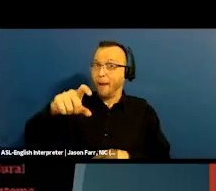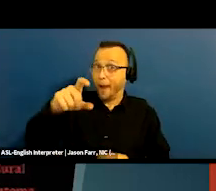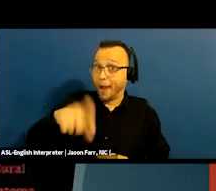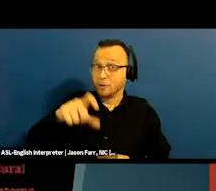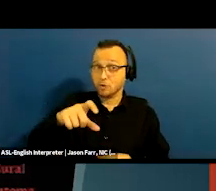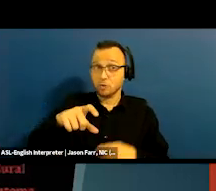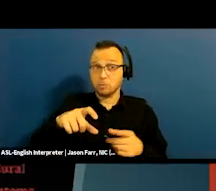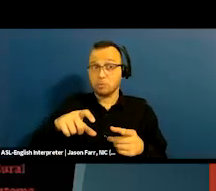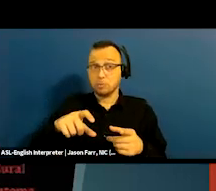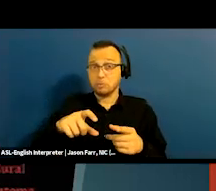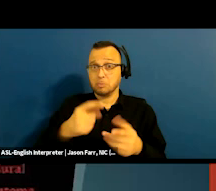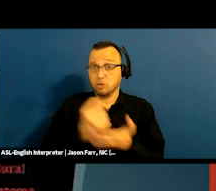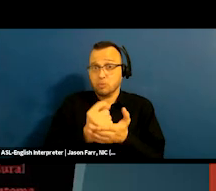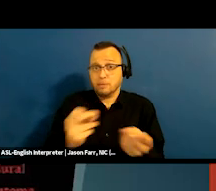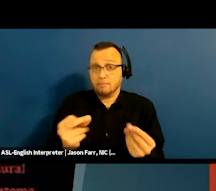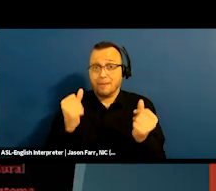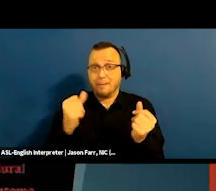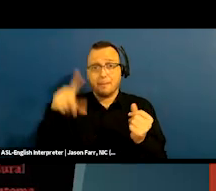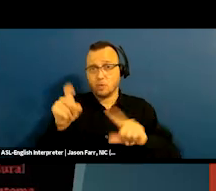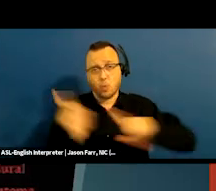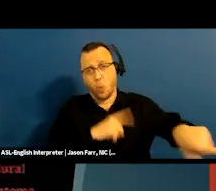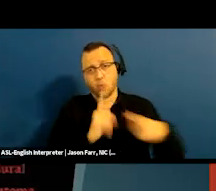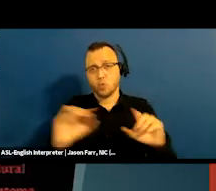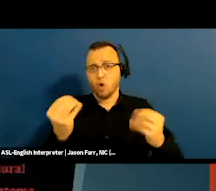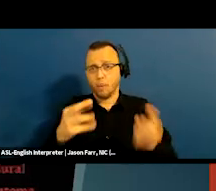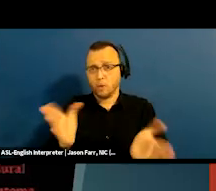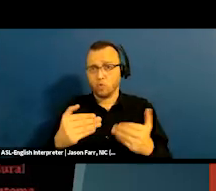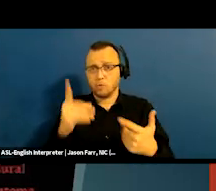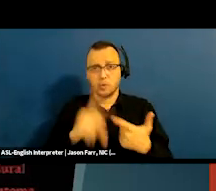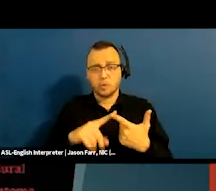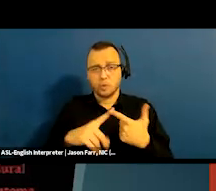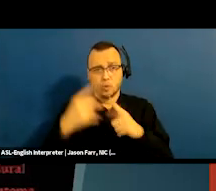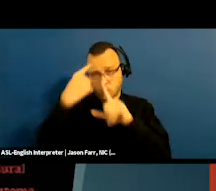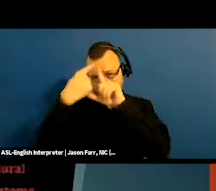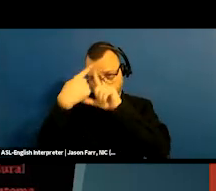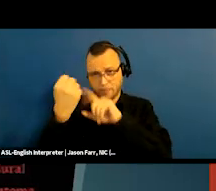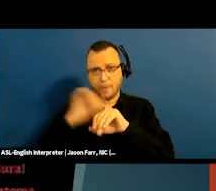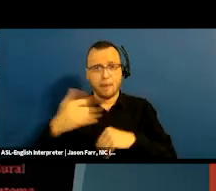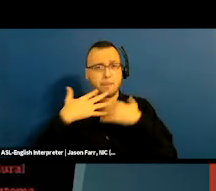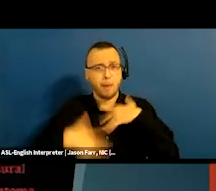He basically, this time, he had a very, very serious acute emergency,